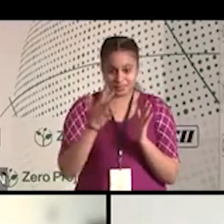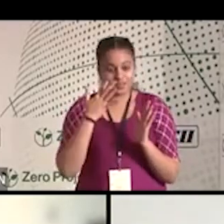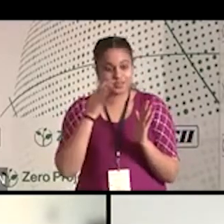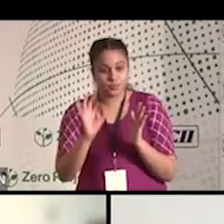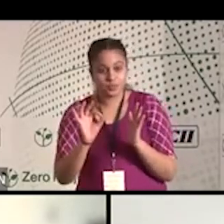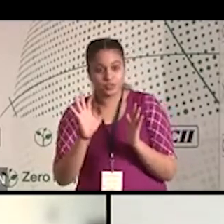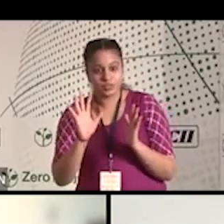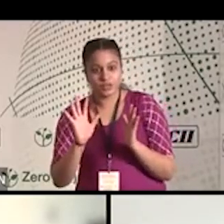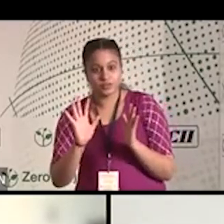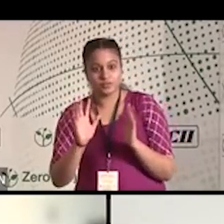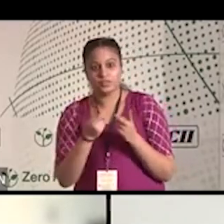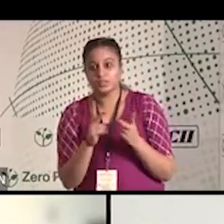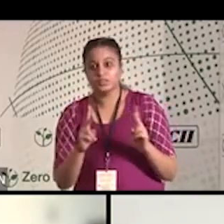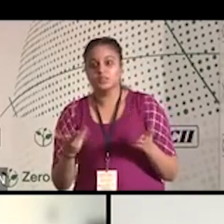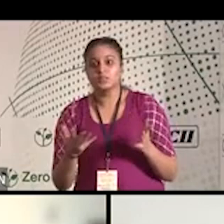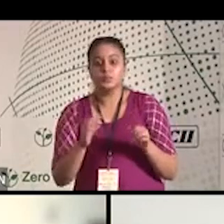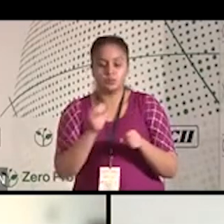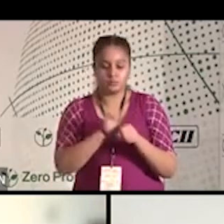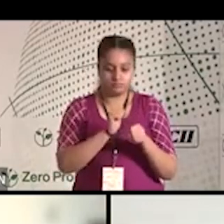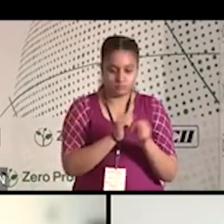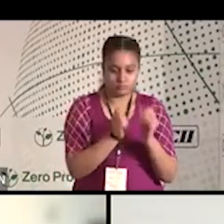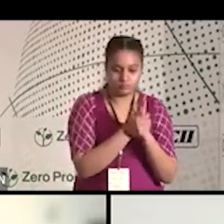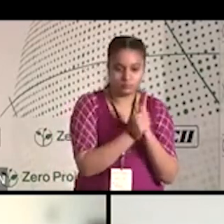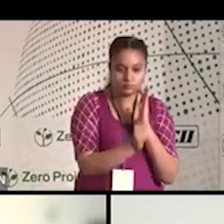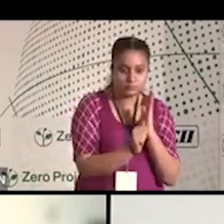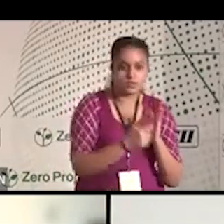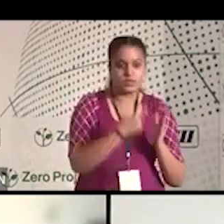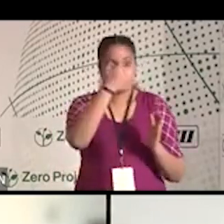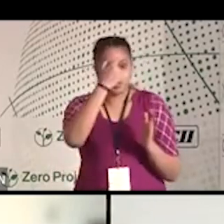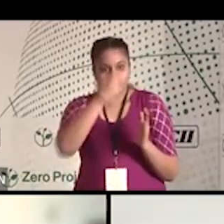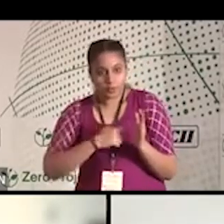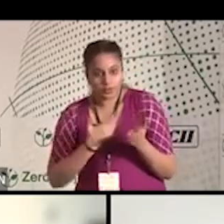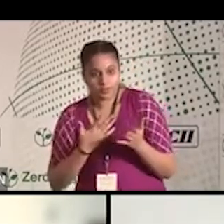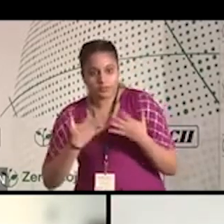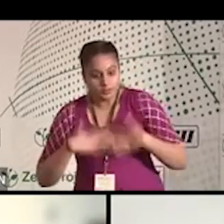like work skills, personal self-care skills,